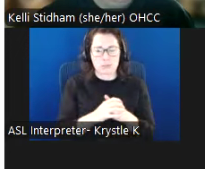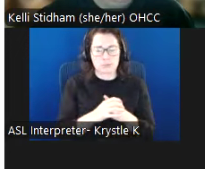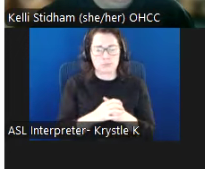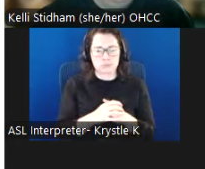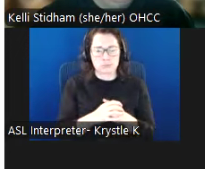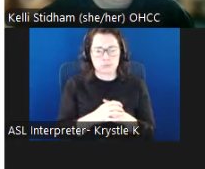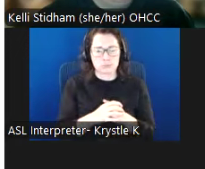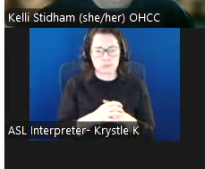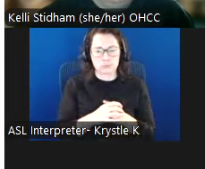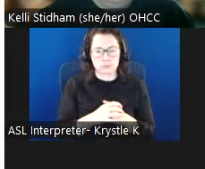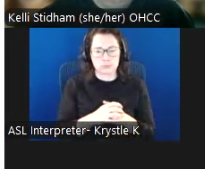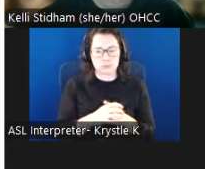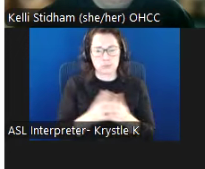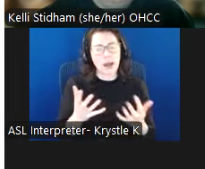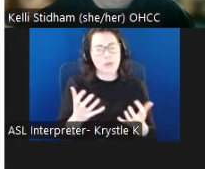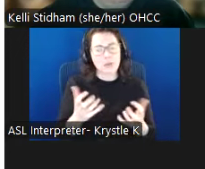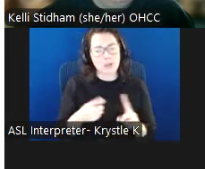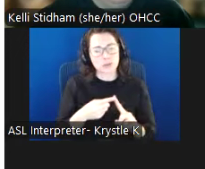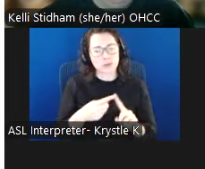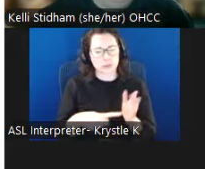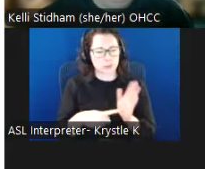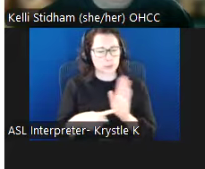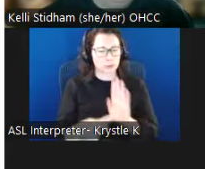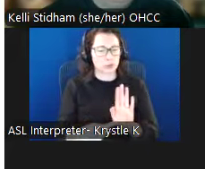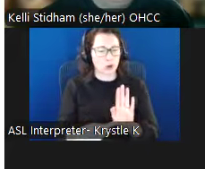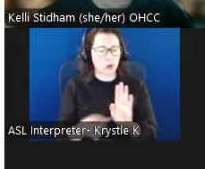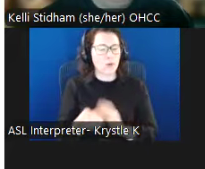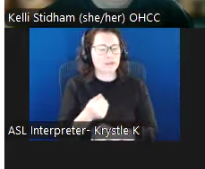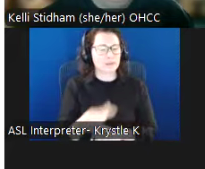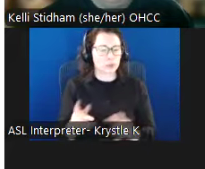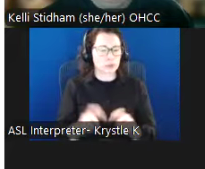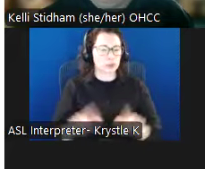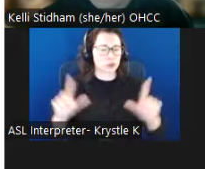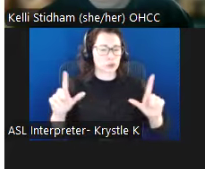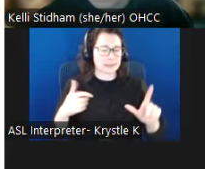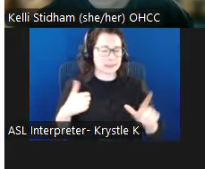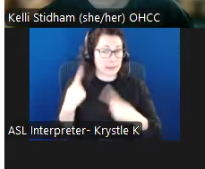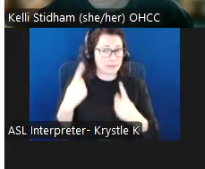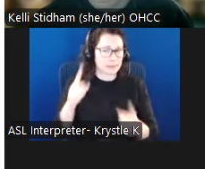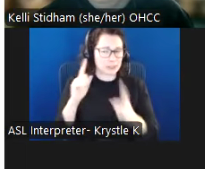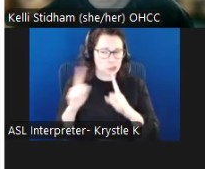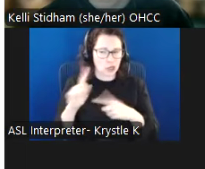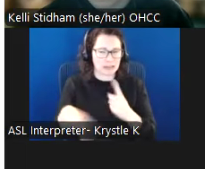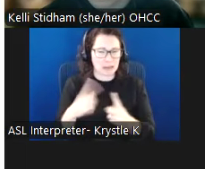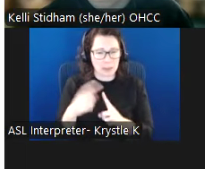to sh uh show a couple of these screens